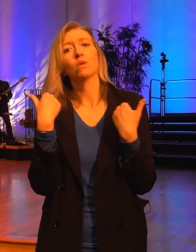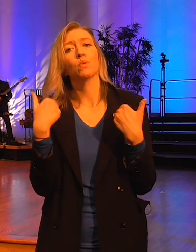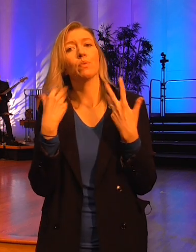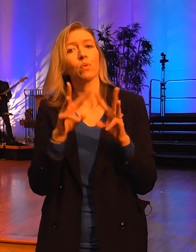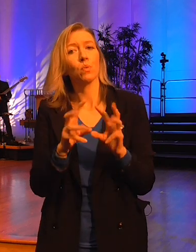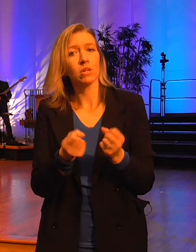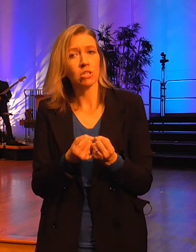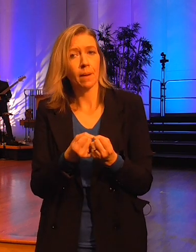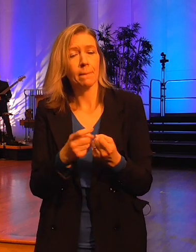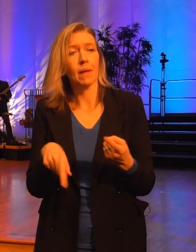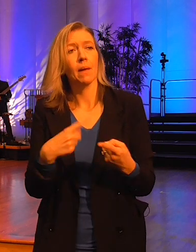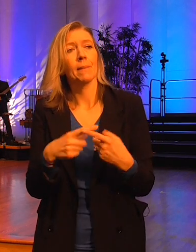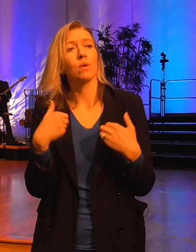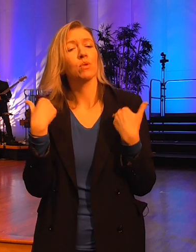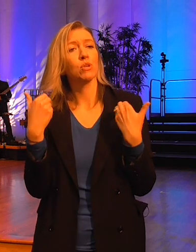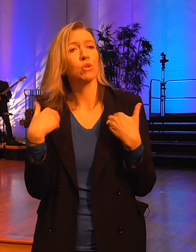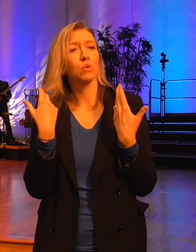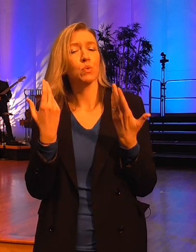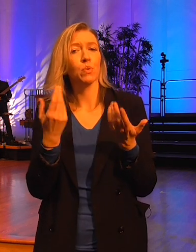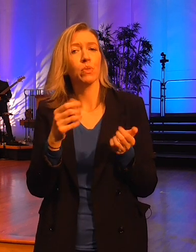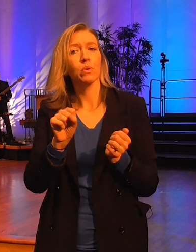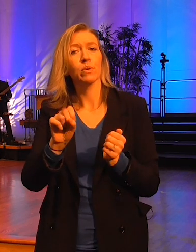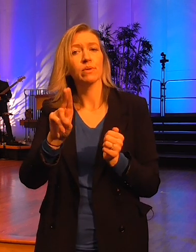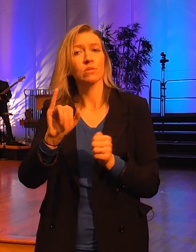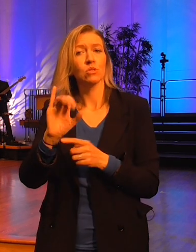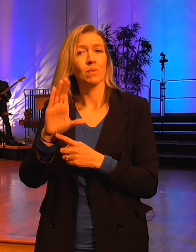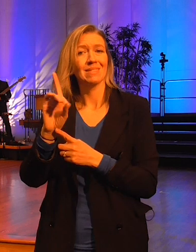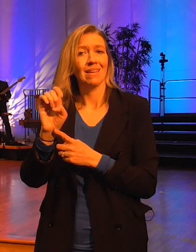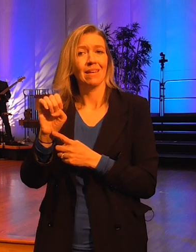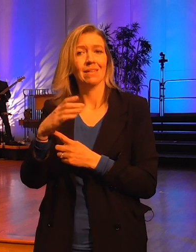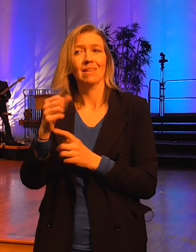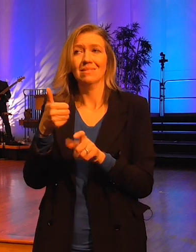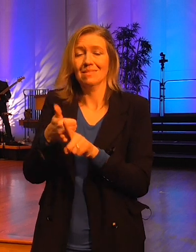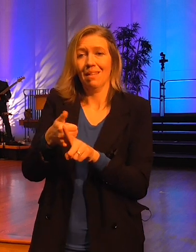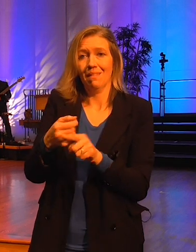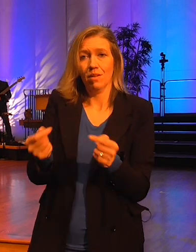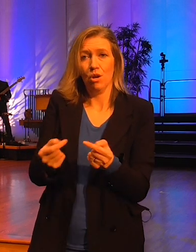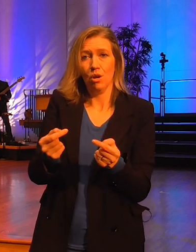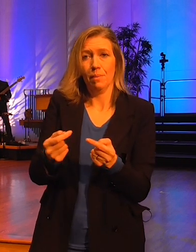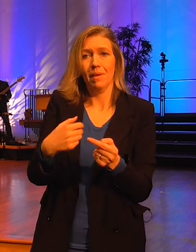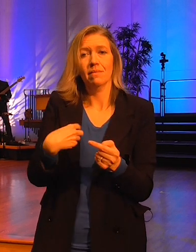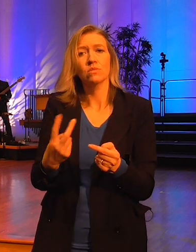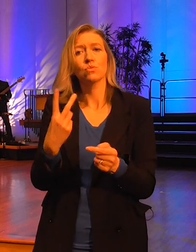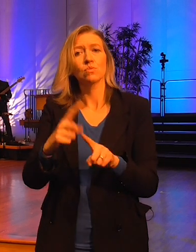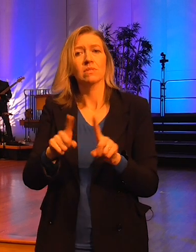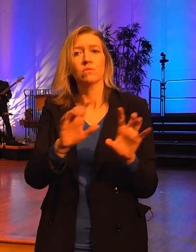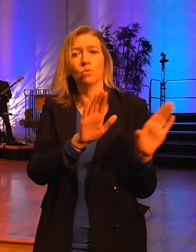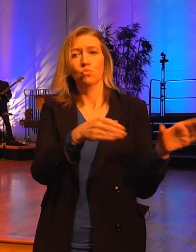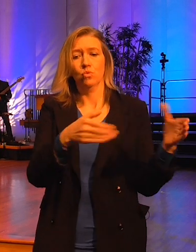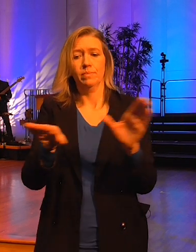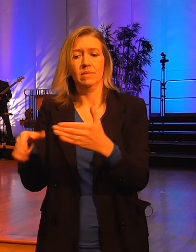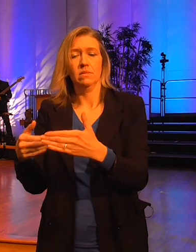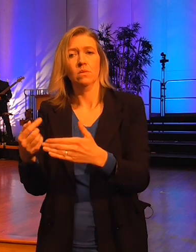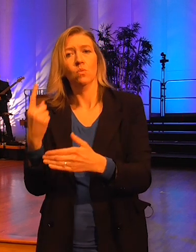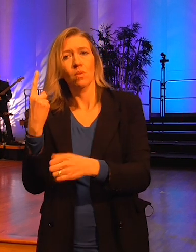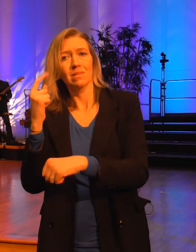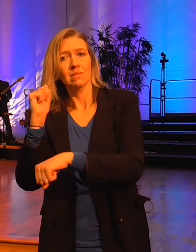suicide and self harm and we have two different rooms set up one for adults 114 sixth grade on